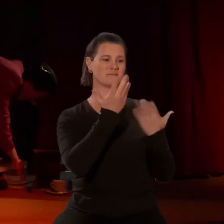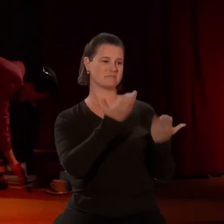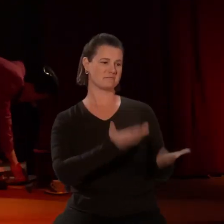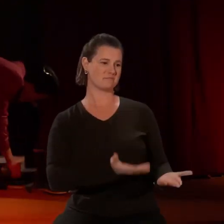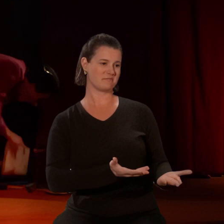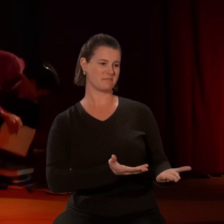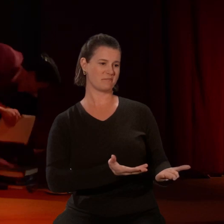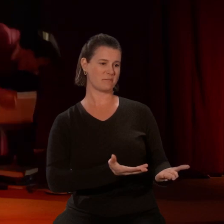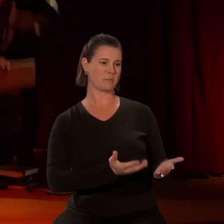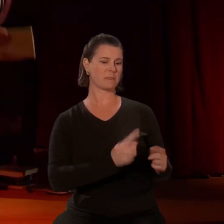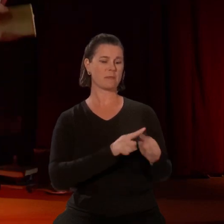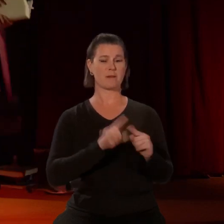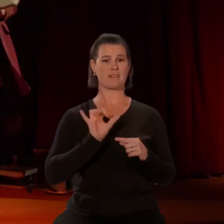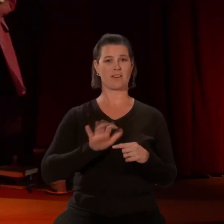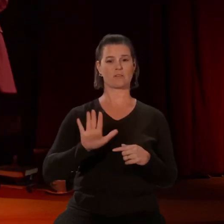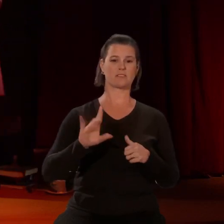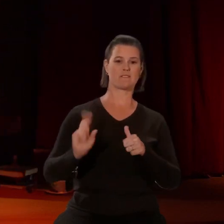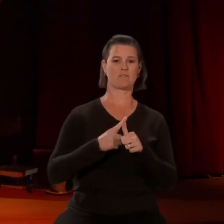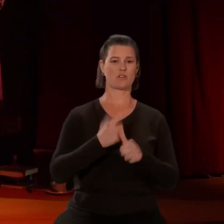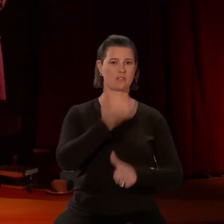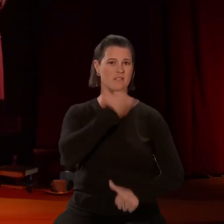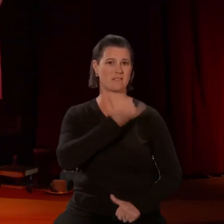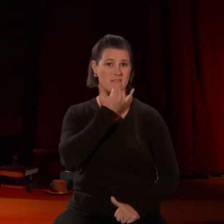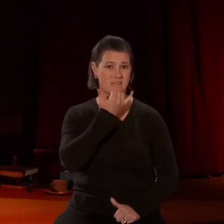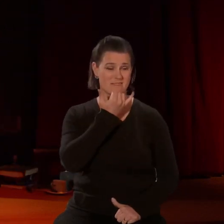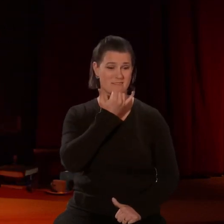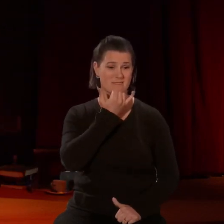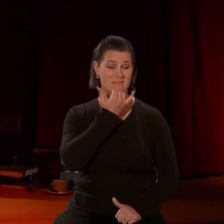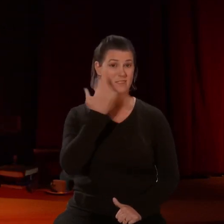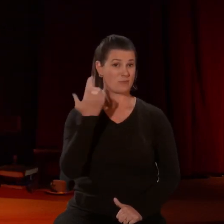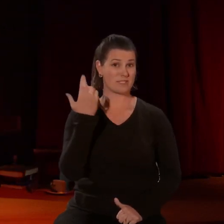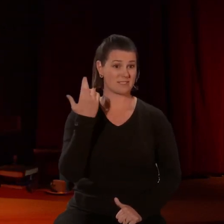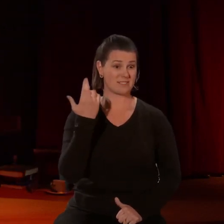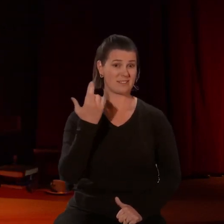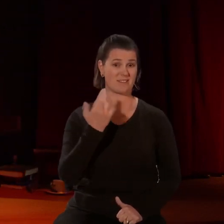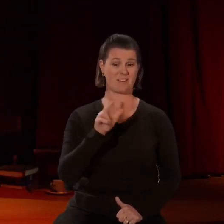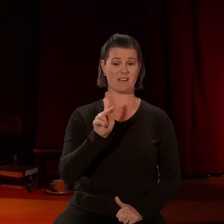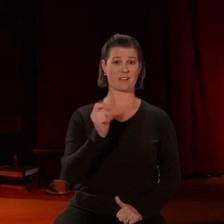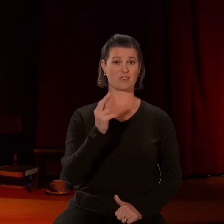But that was his first big mistake. You see, Katrina was my girl.